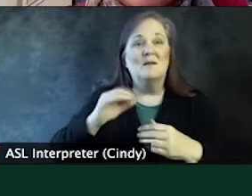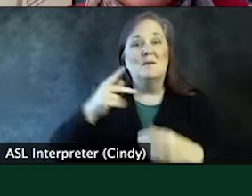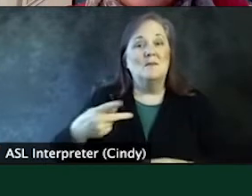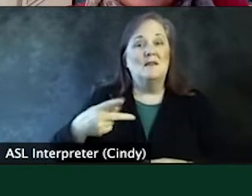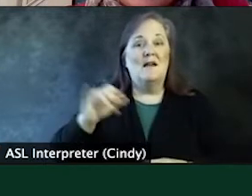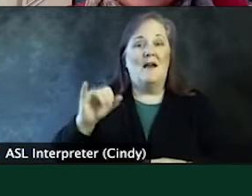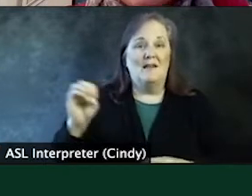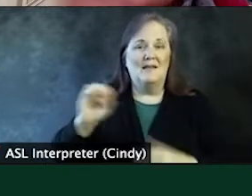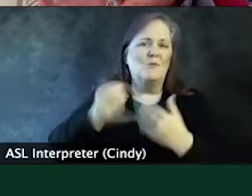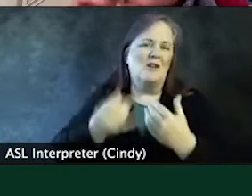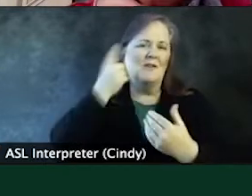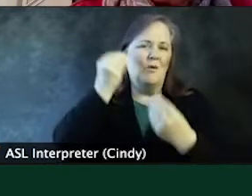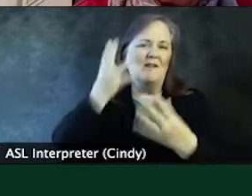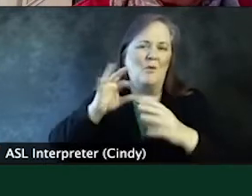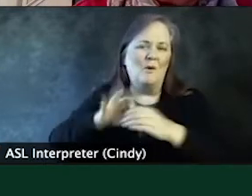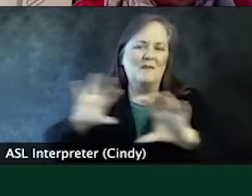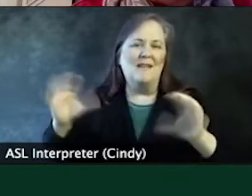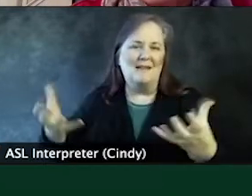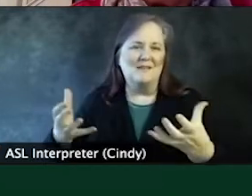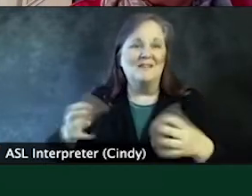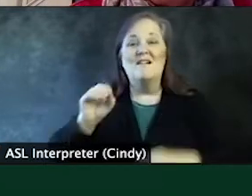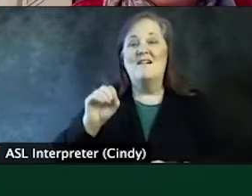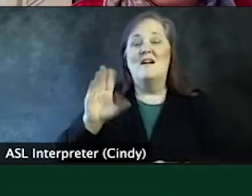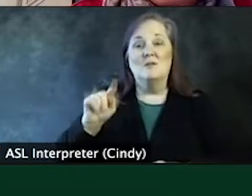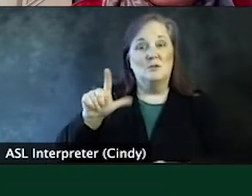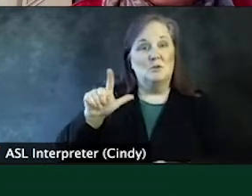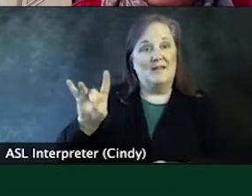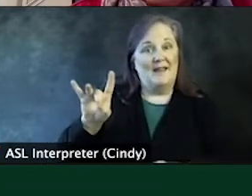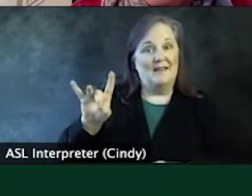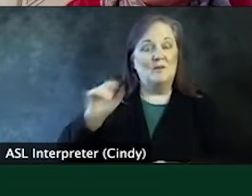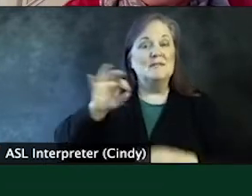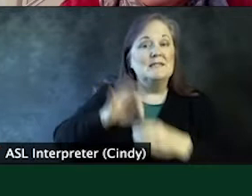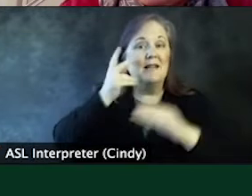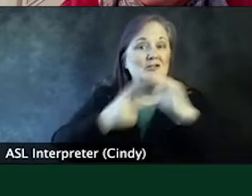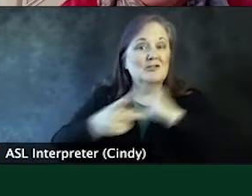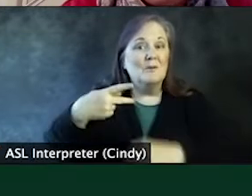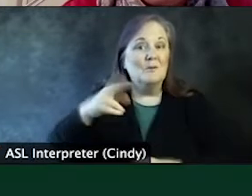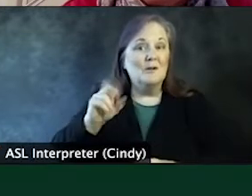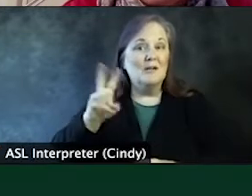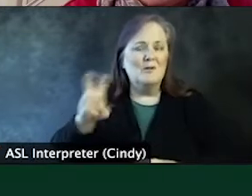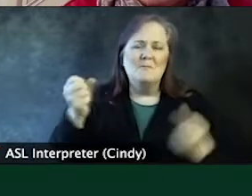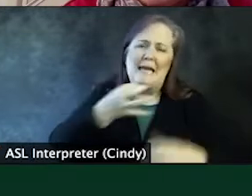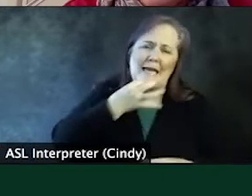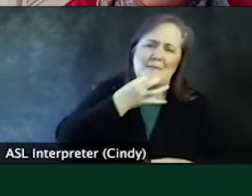and securely. Thank you so much. And thank you, Dr. Nalder. And we can't wait to hear what everyone has to say.